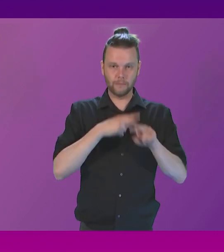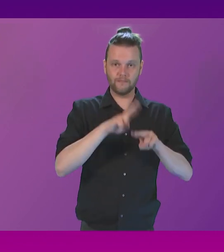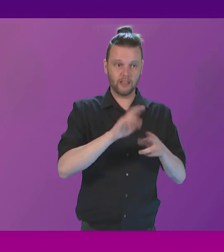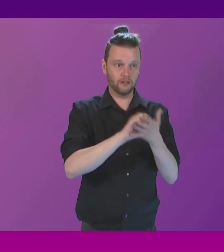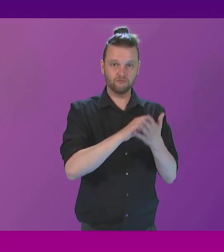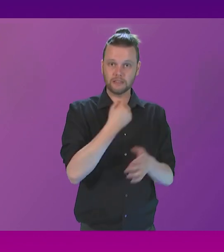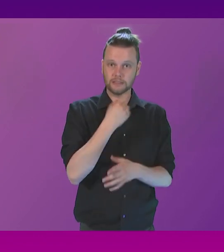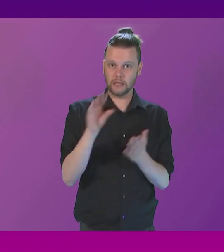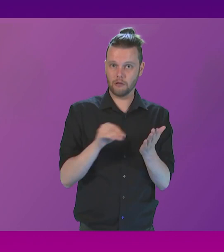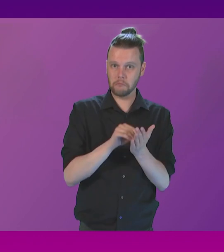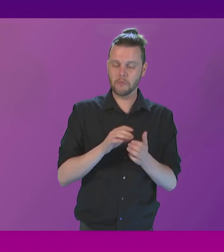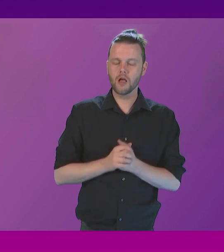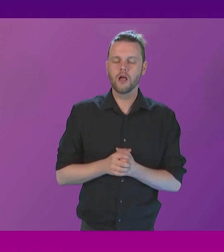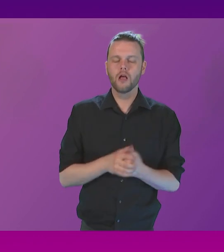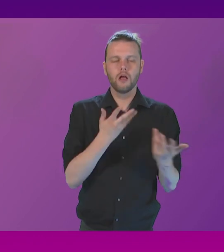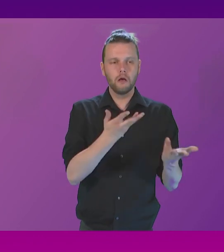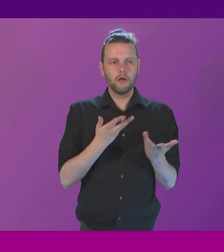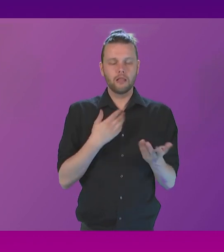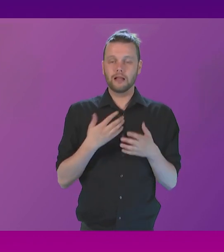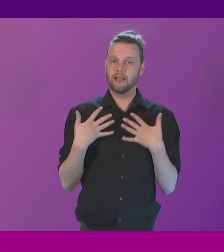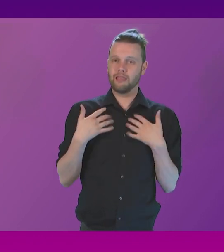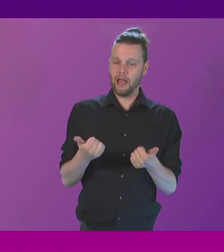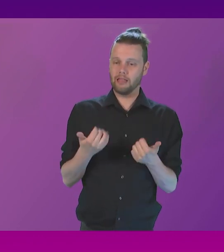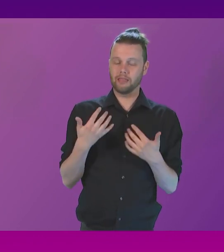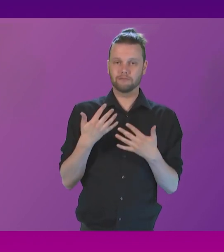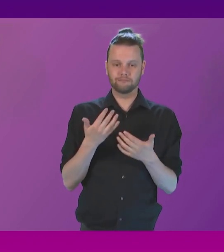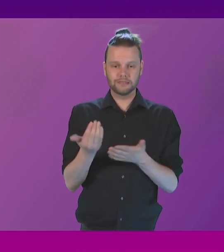put the emphasis in his question—provided by the Health and Safety Executive and the